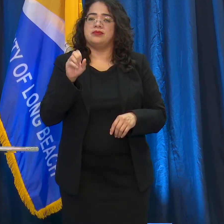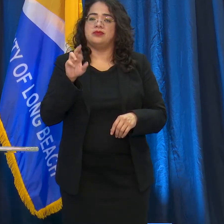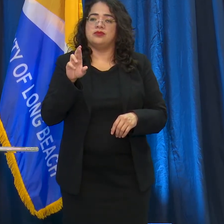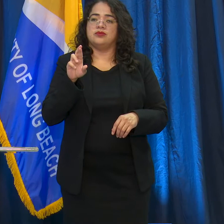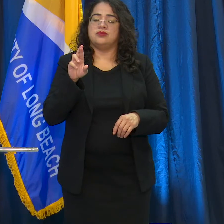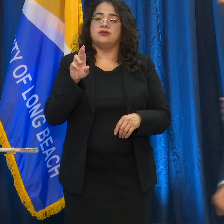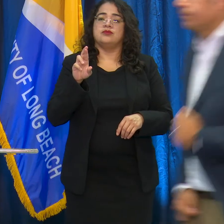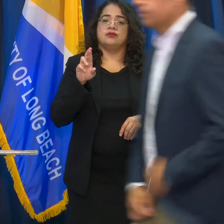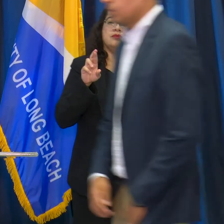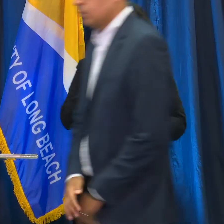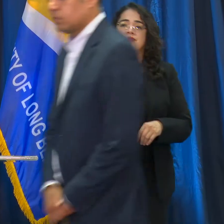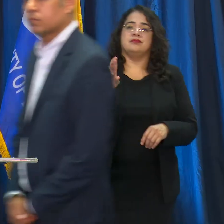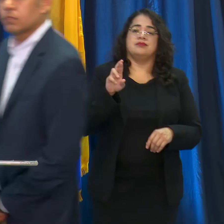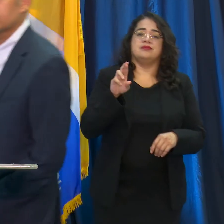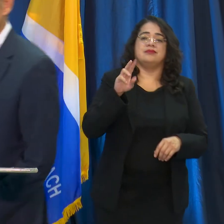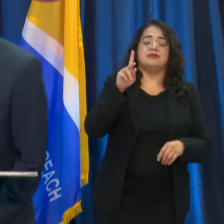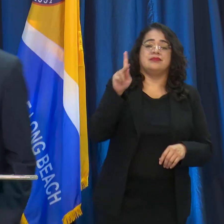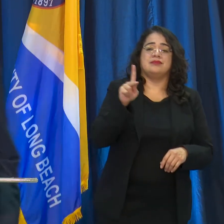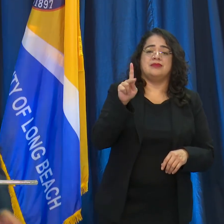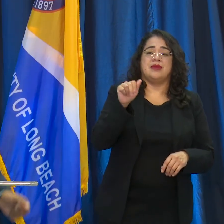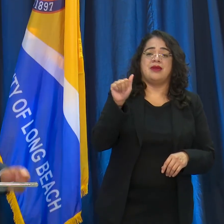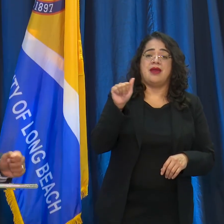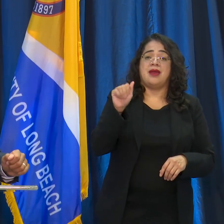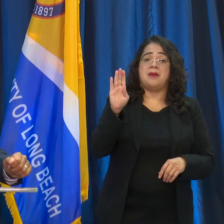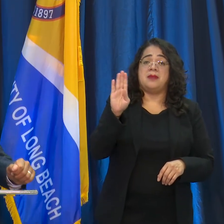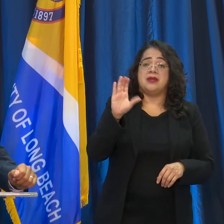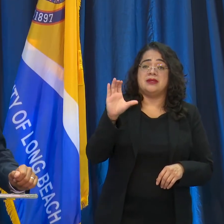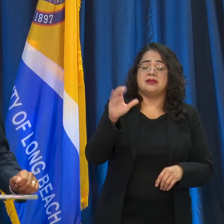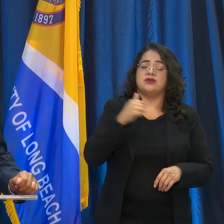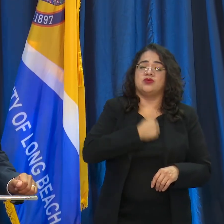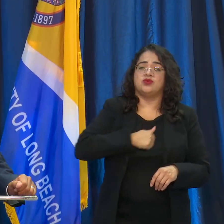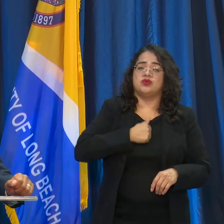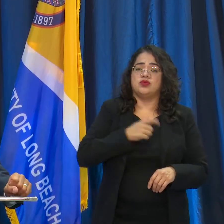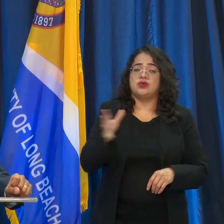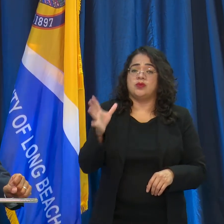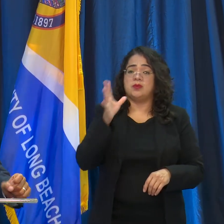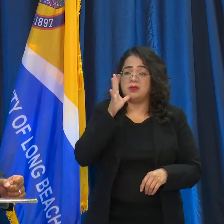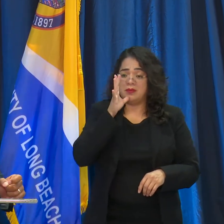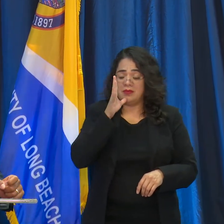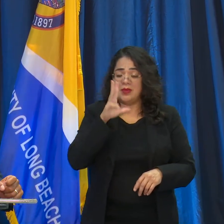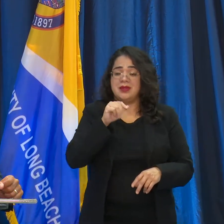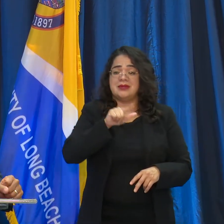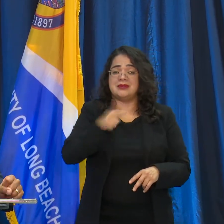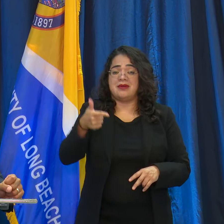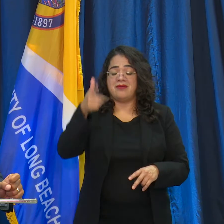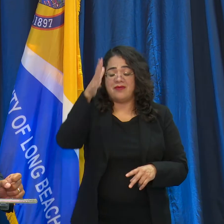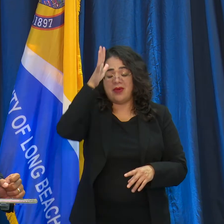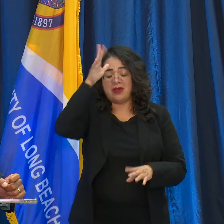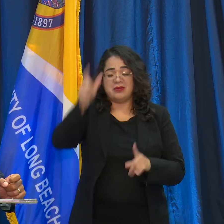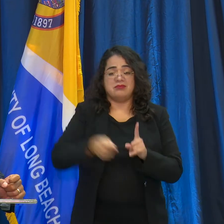just want to say how sorry we are to hear that your mother and stepfather have been affected by COVID-19, especially